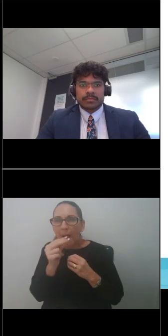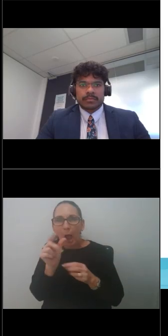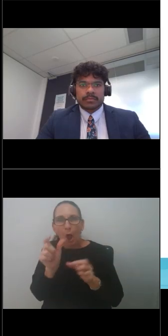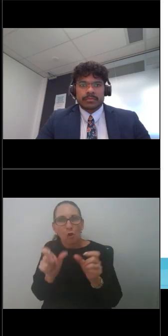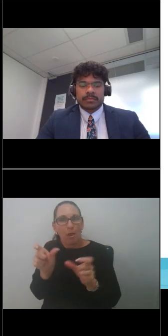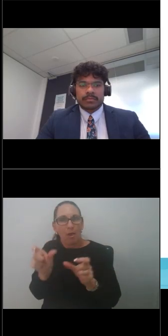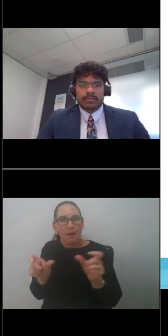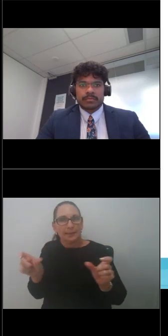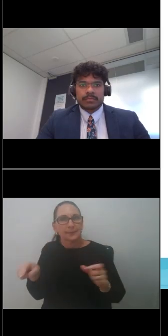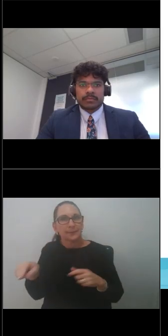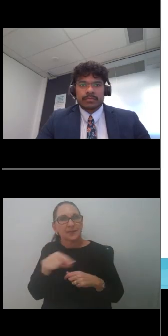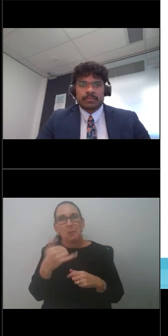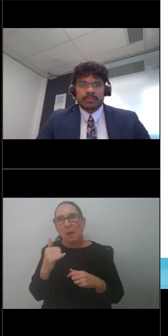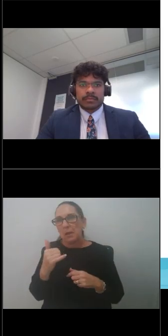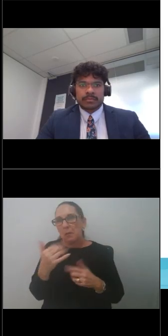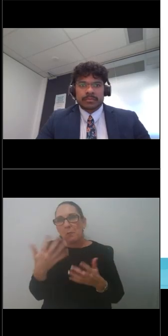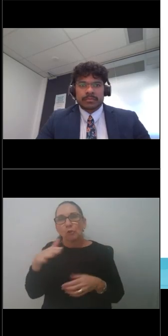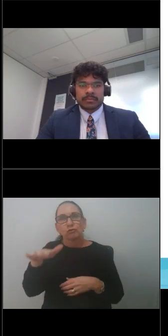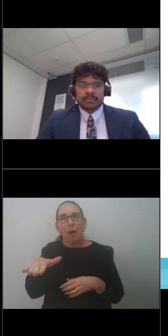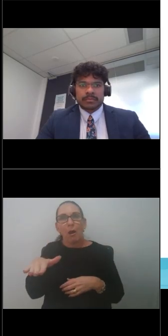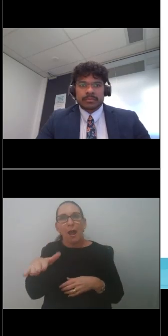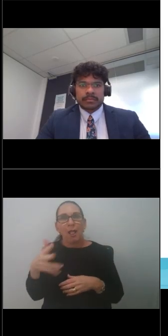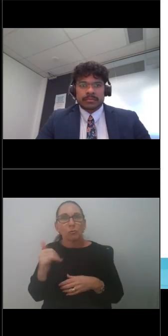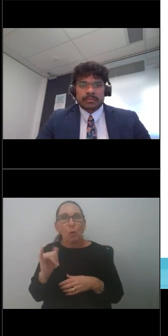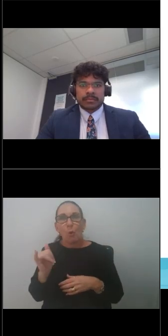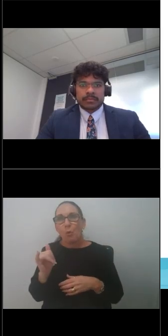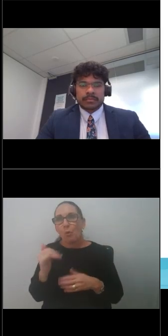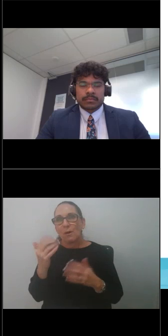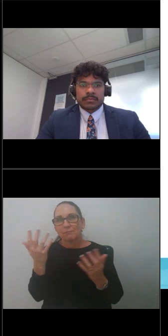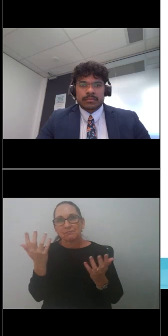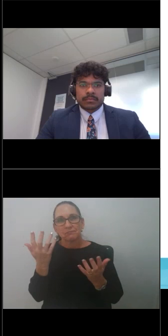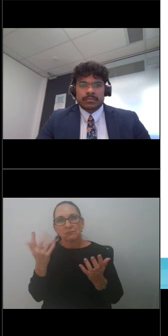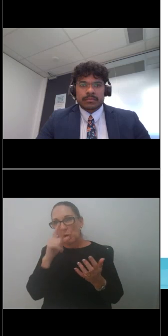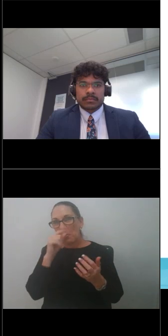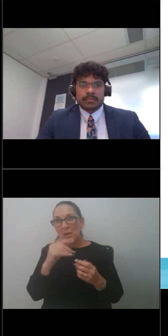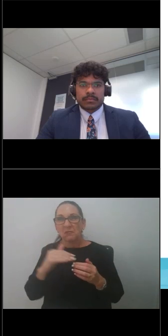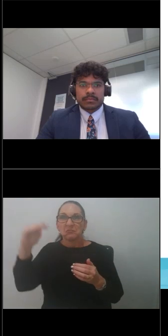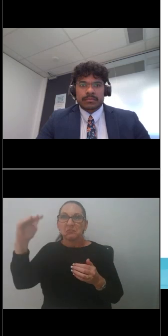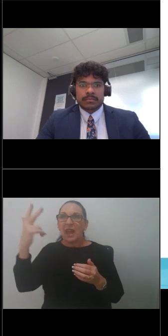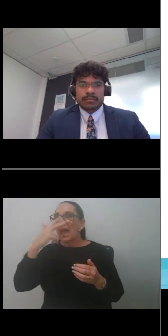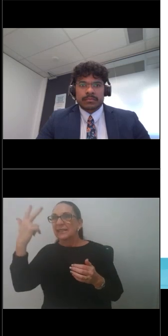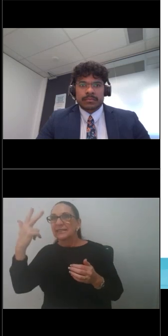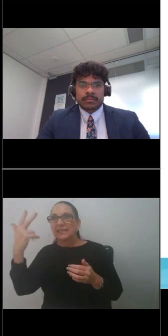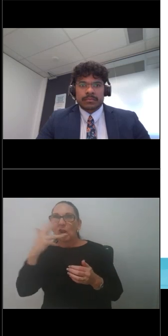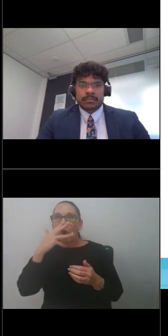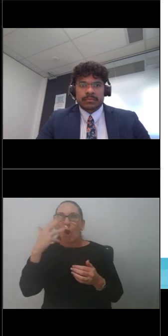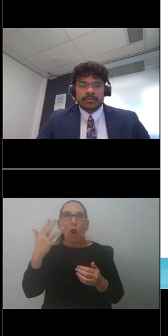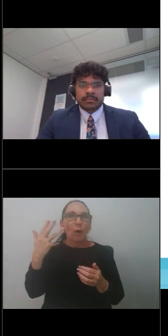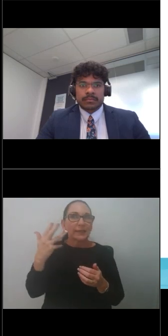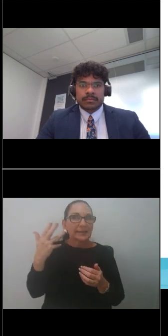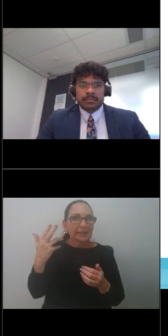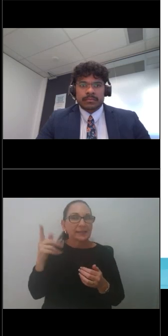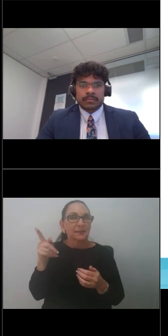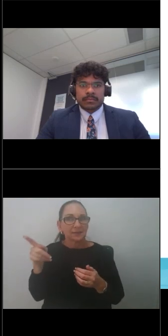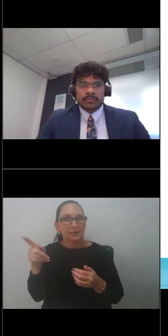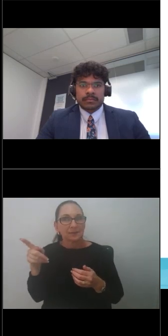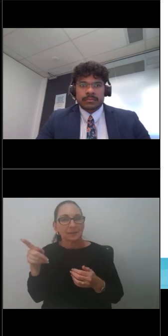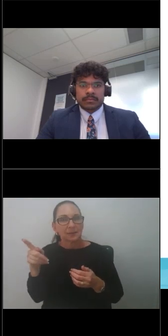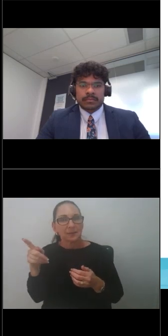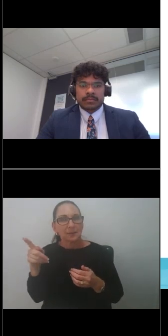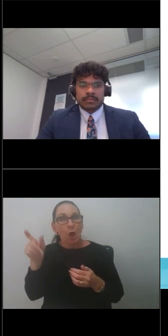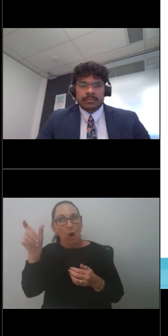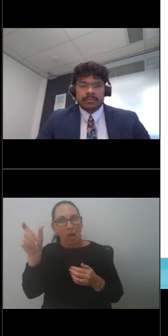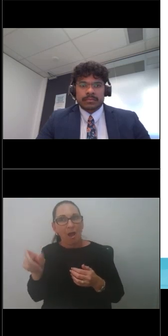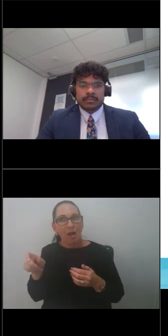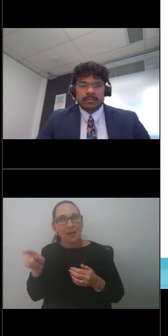might be a child or they might be um 18 or 19 say um in a family group meeting so that's a meeting